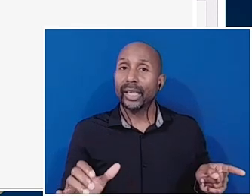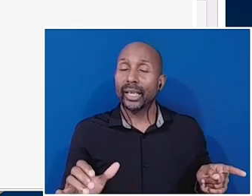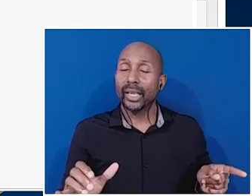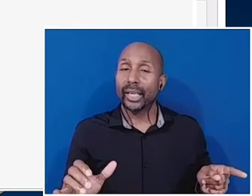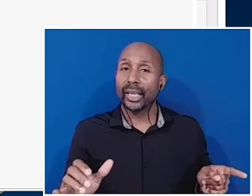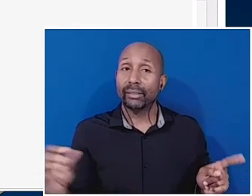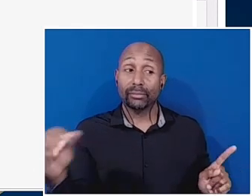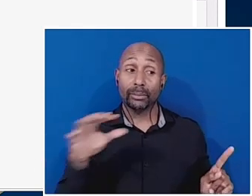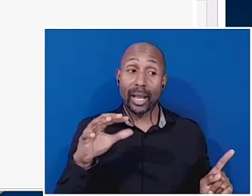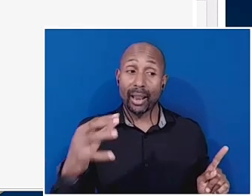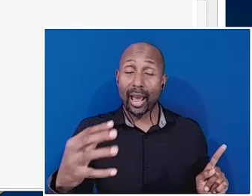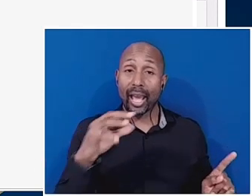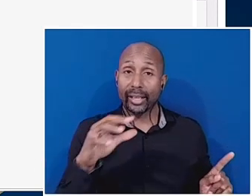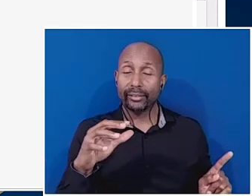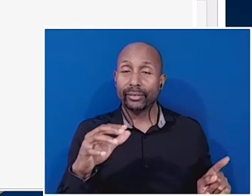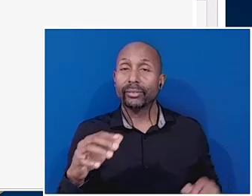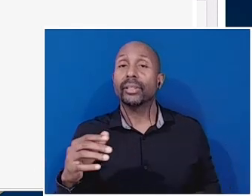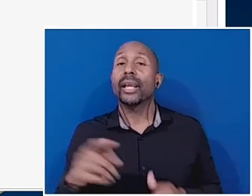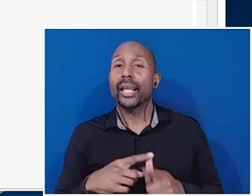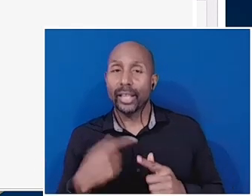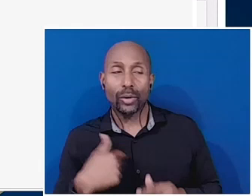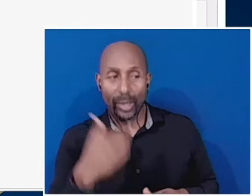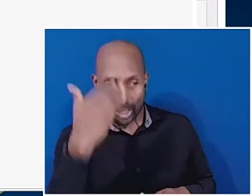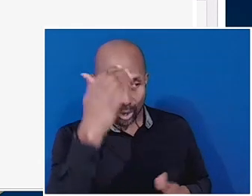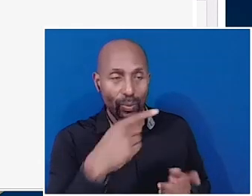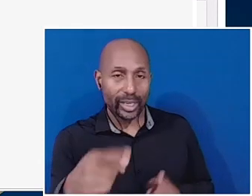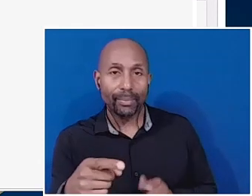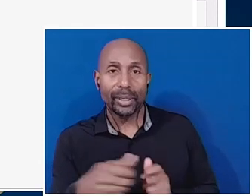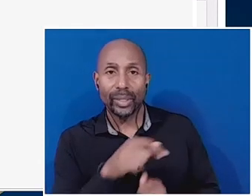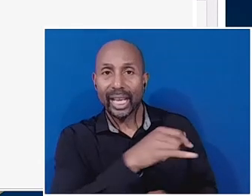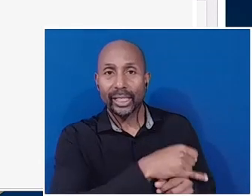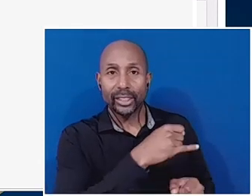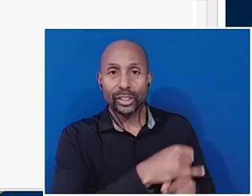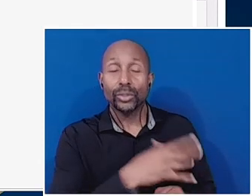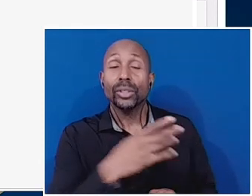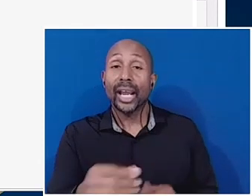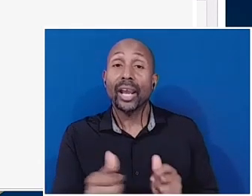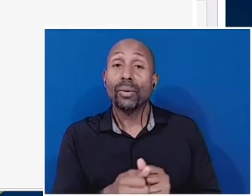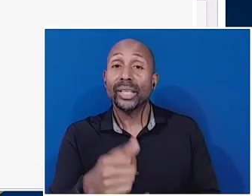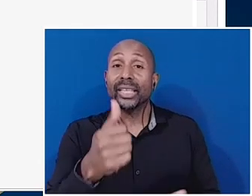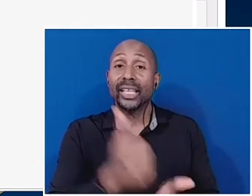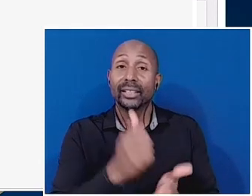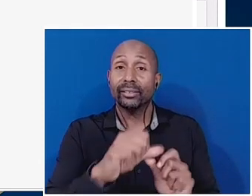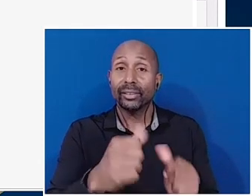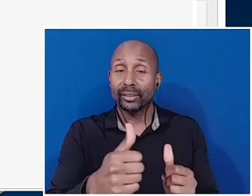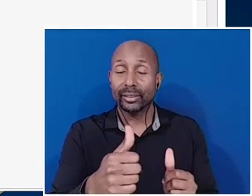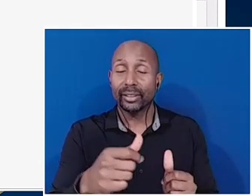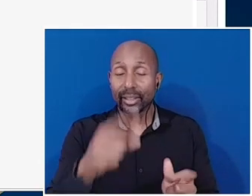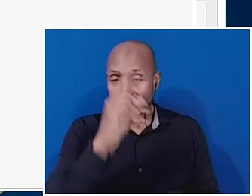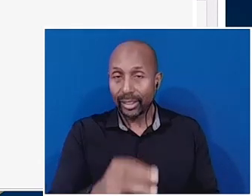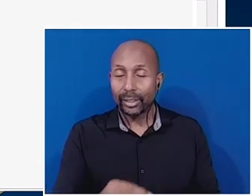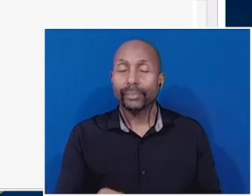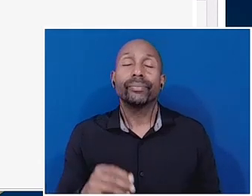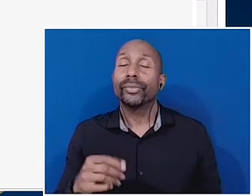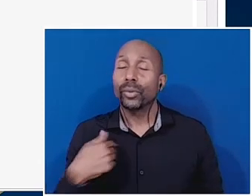abreast of what's going on and the agency's decisions. And again, we're not questioning your decision. We're just wanting to look at